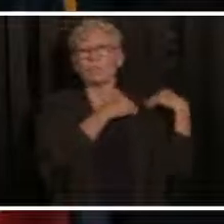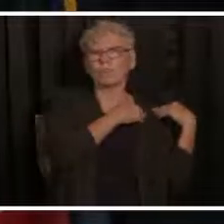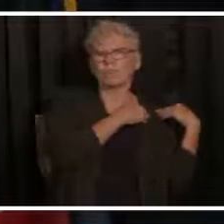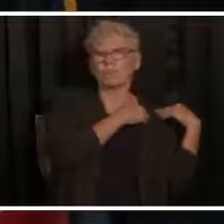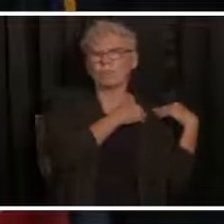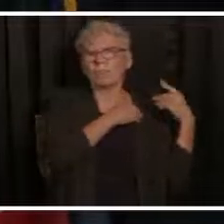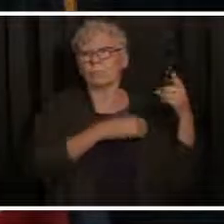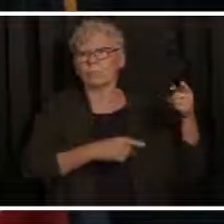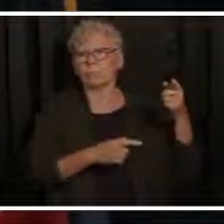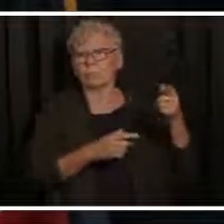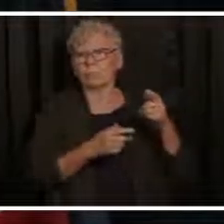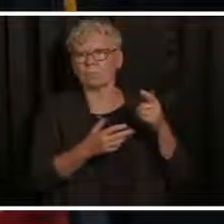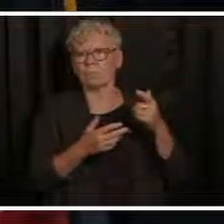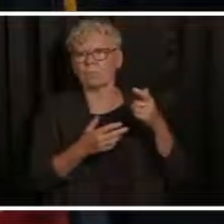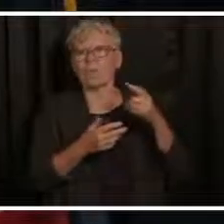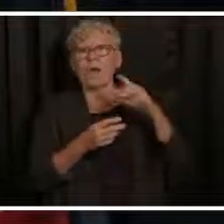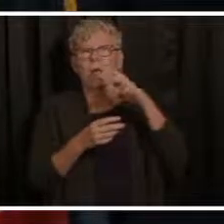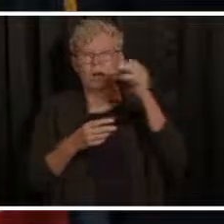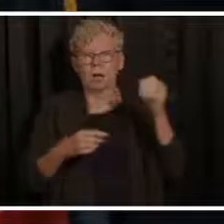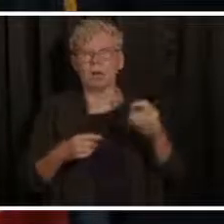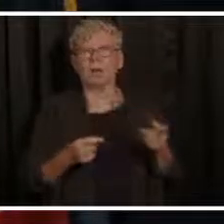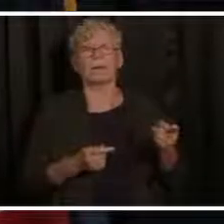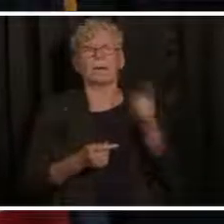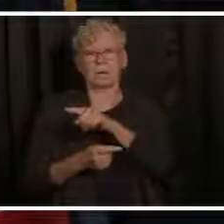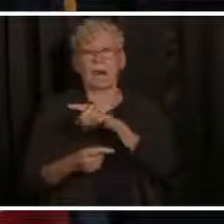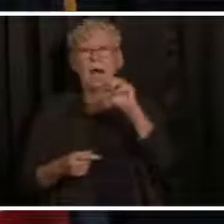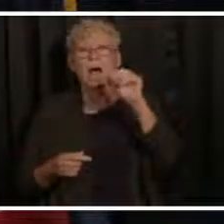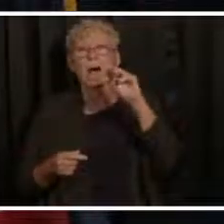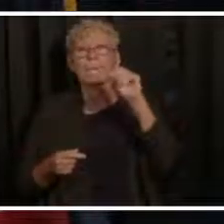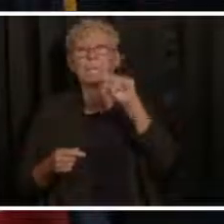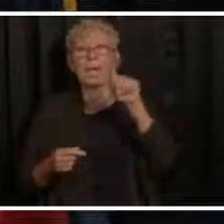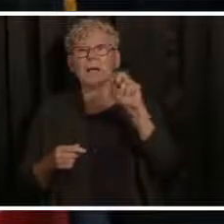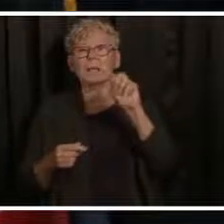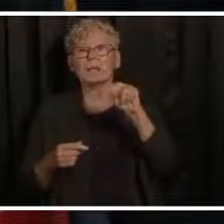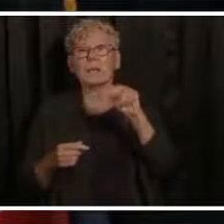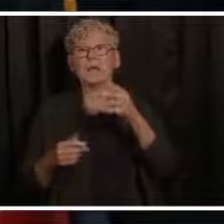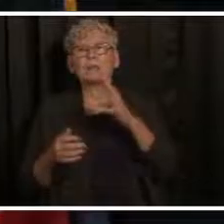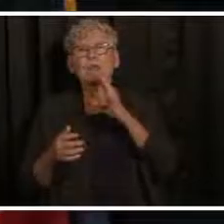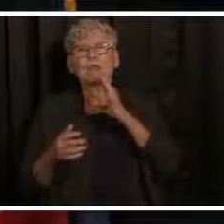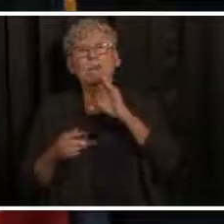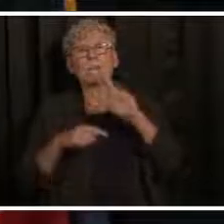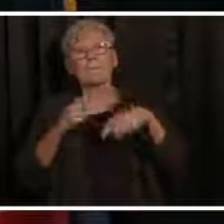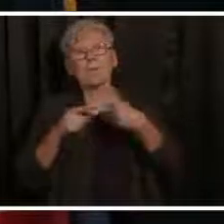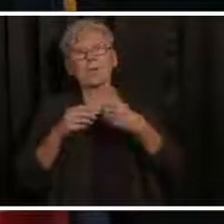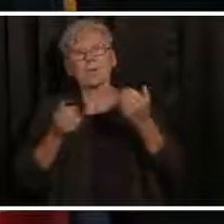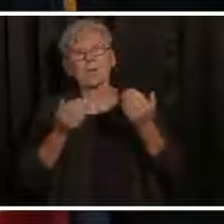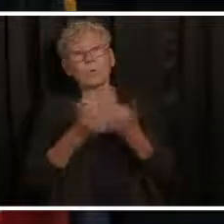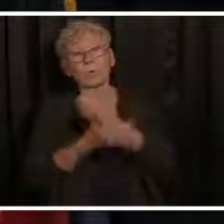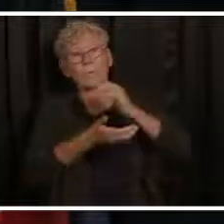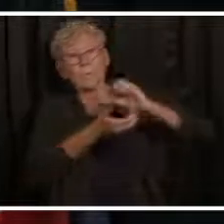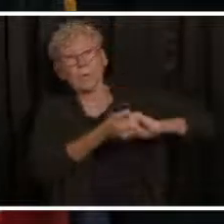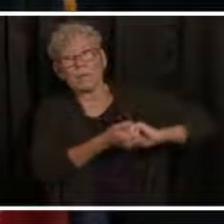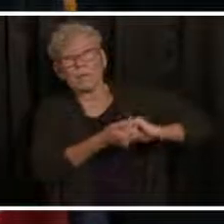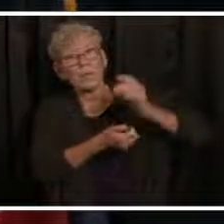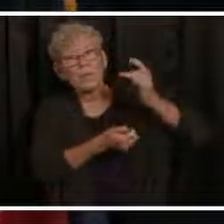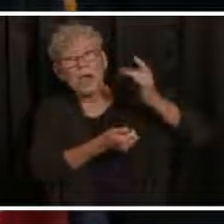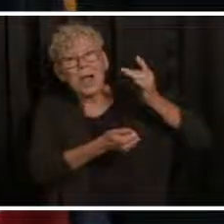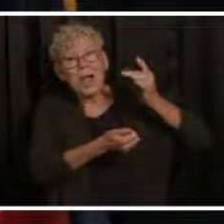do it uh and they're going to announce an exciting new partnership to uh encourage uh tens of thousands of community